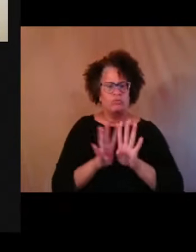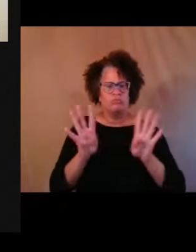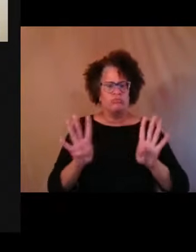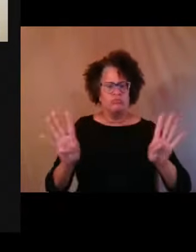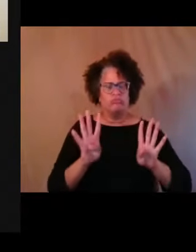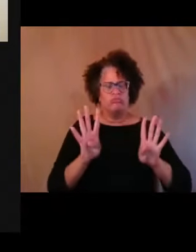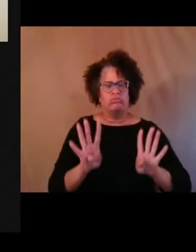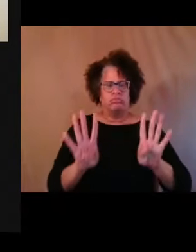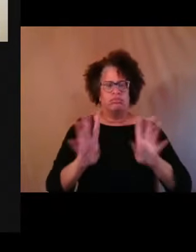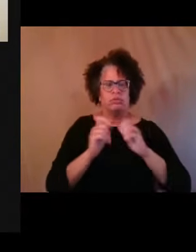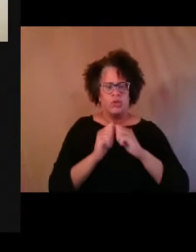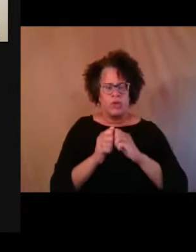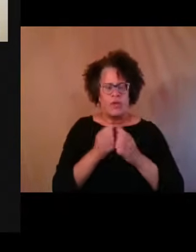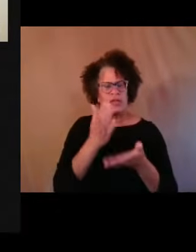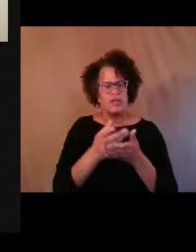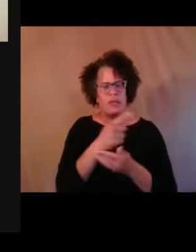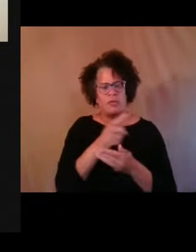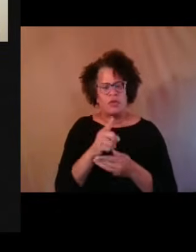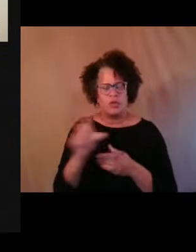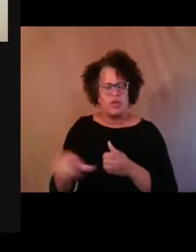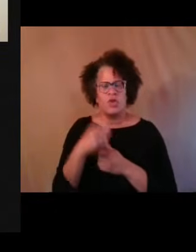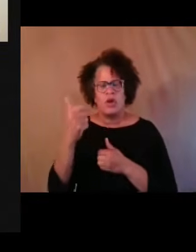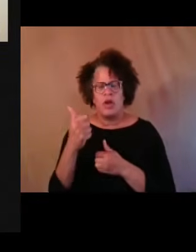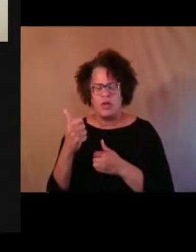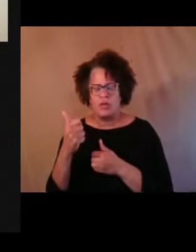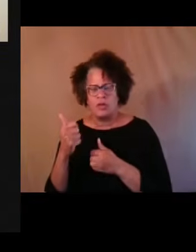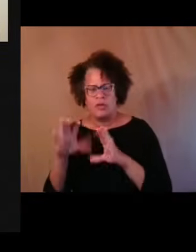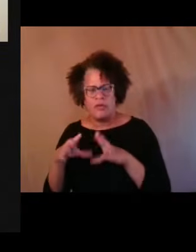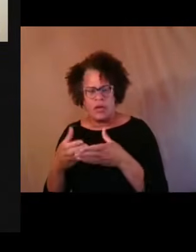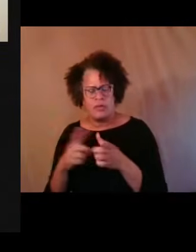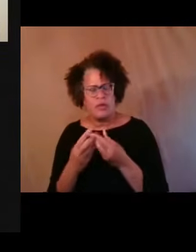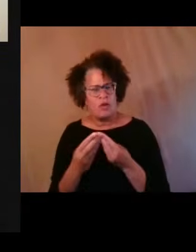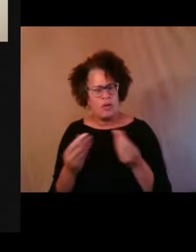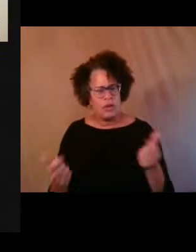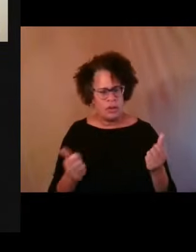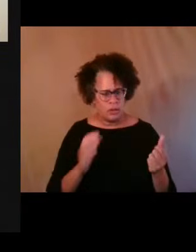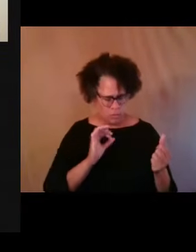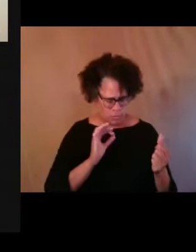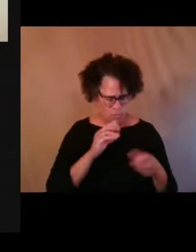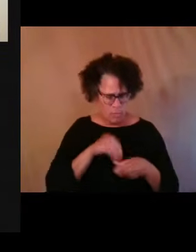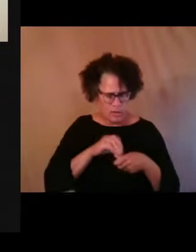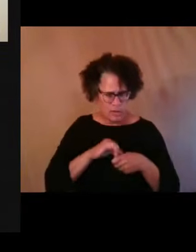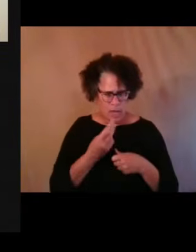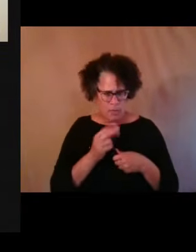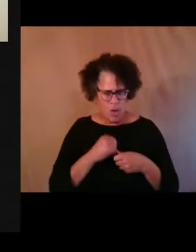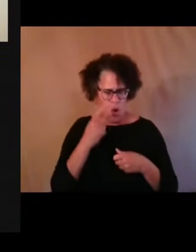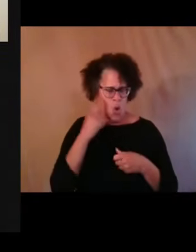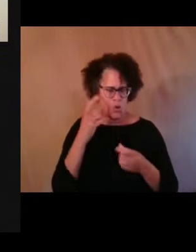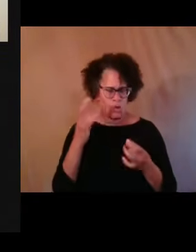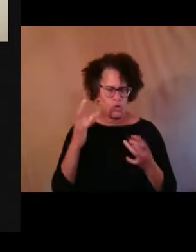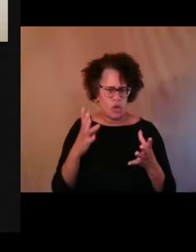to stop them from doing it to someone else, we actually healed our own trauma. Hmm, mm-hmm, mm-hmm. That was unforeseen.